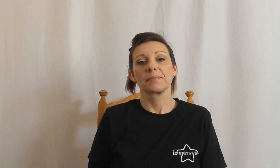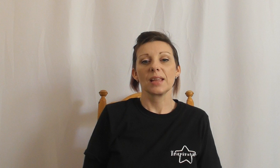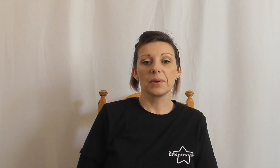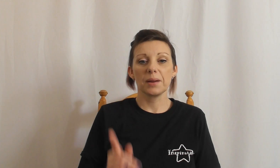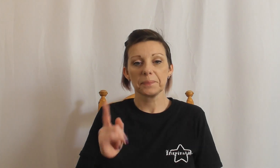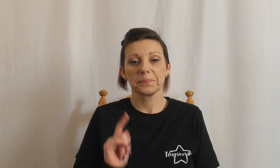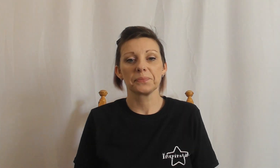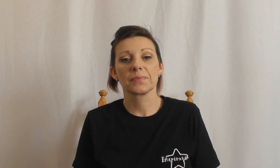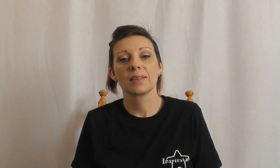Here we go.